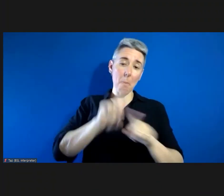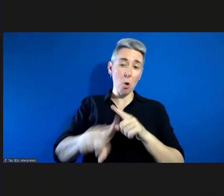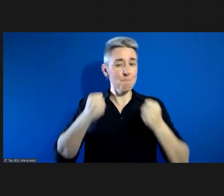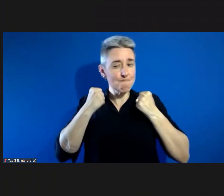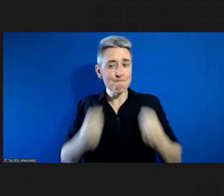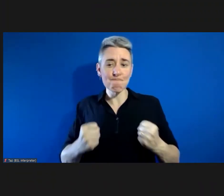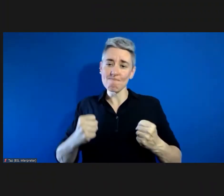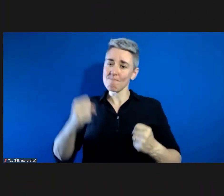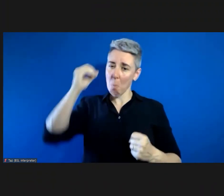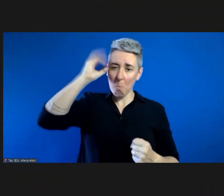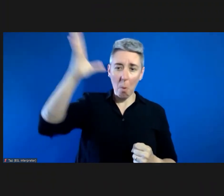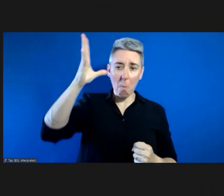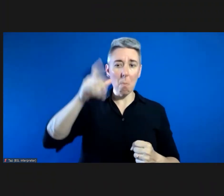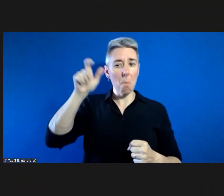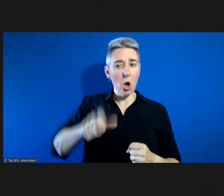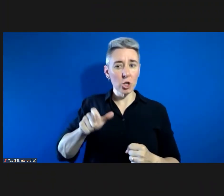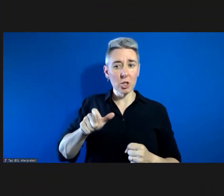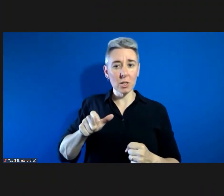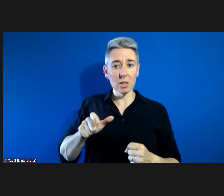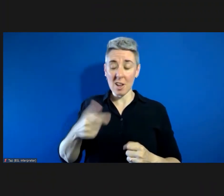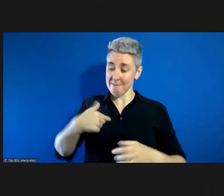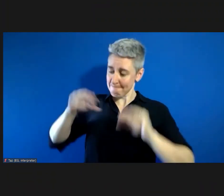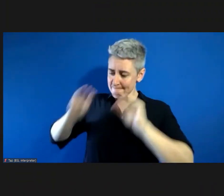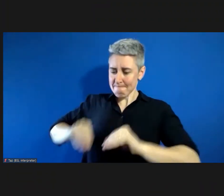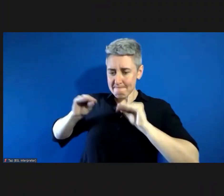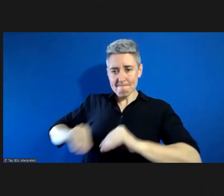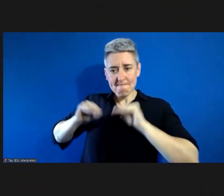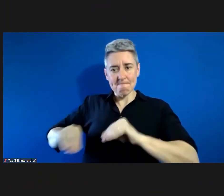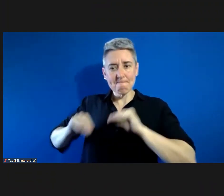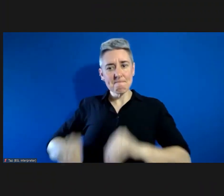to consider myself as no better or worse than anyone simply because of an accident of birth.